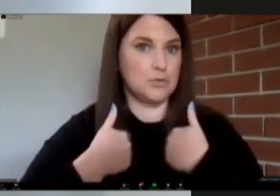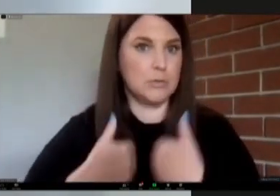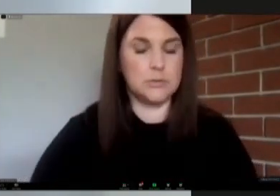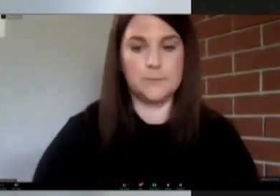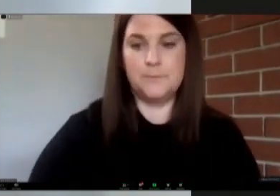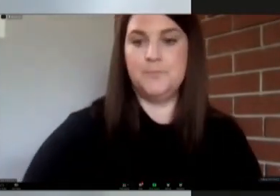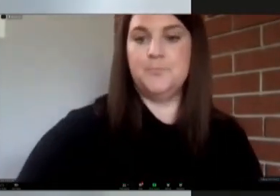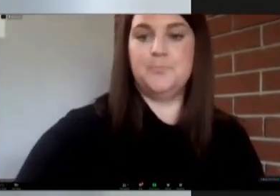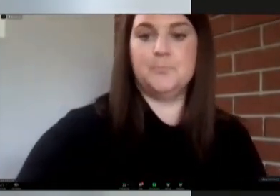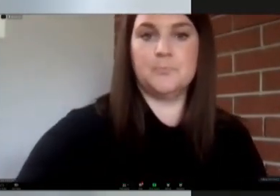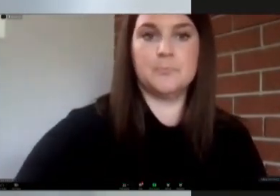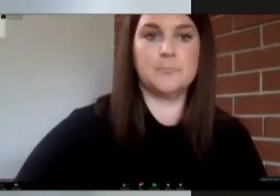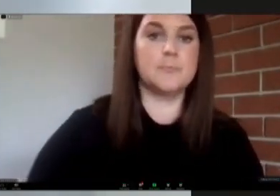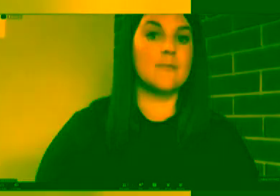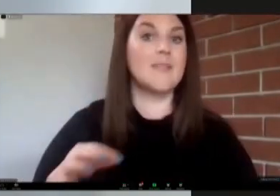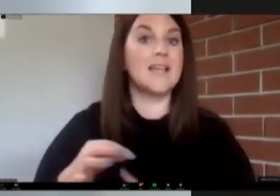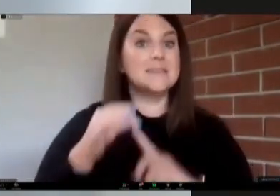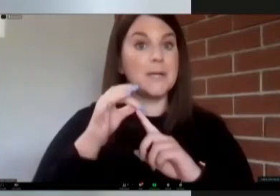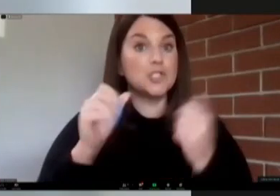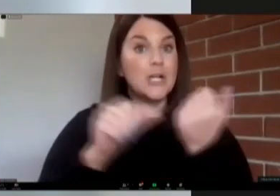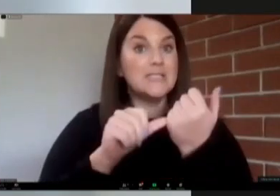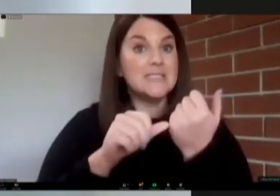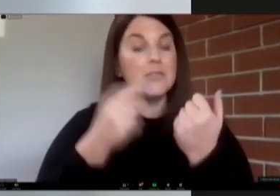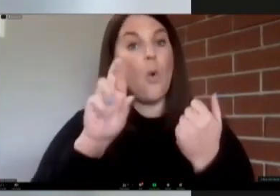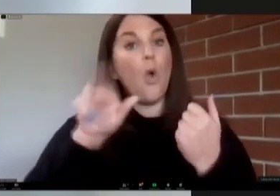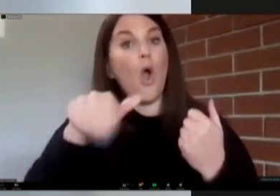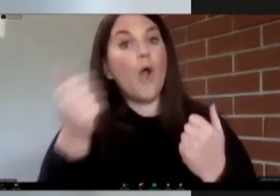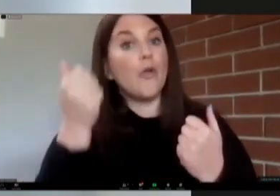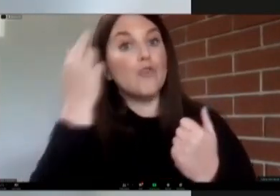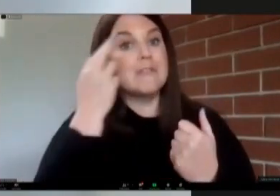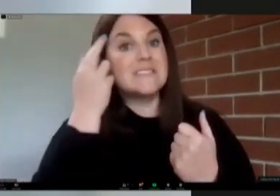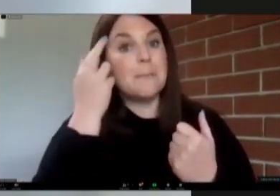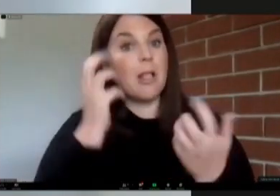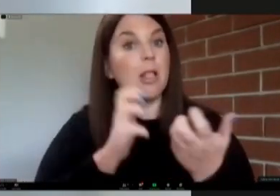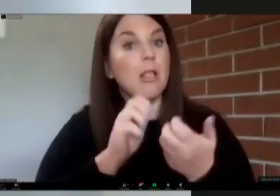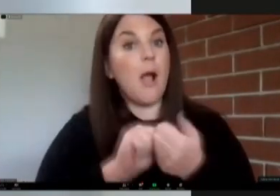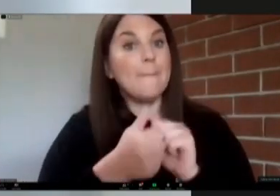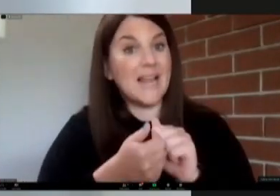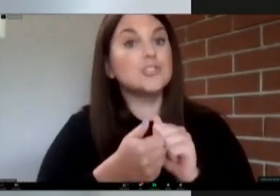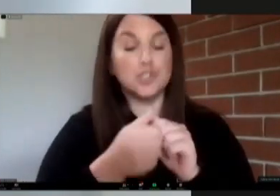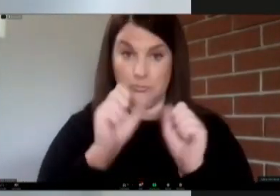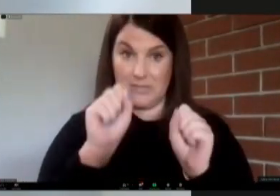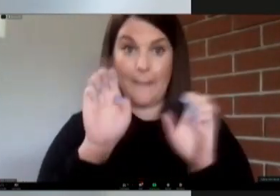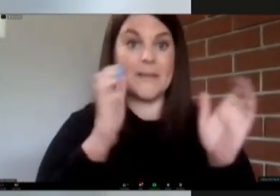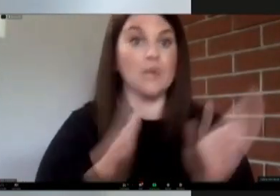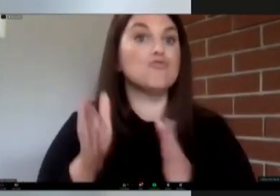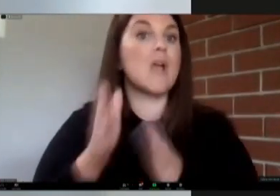Special assistance or other reasonable accommodations might be arranged if requested at least 10